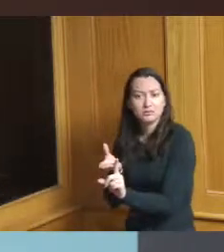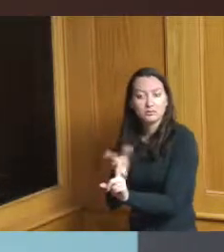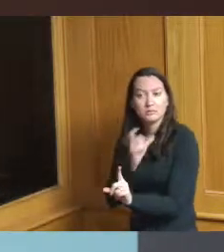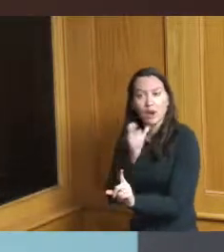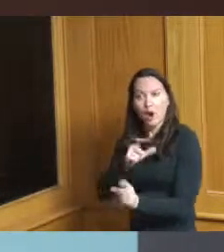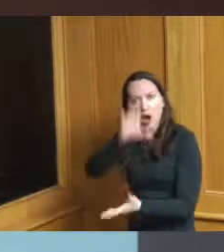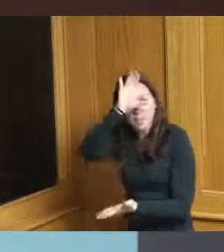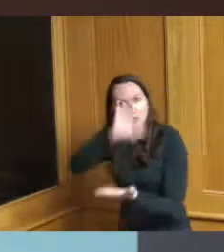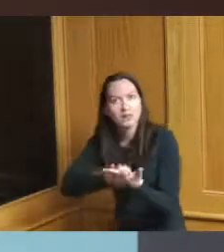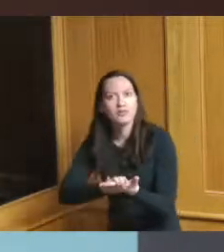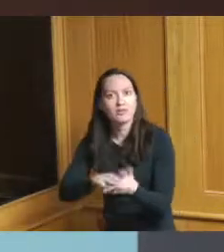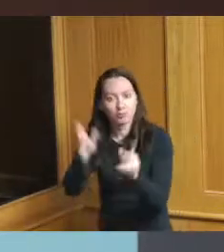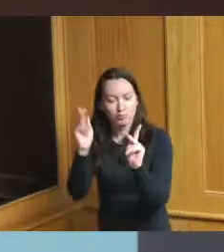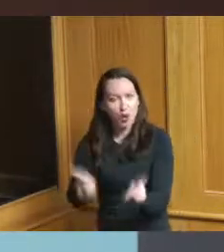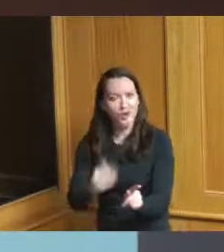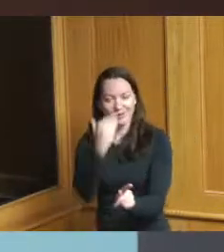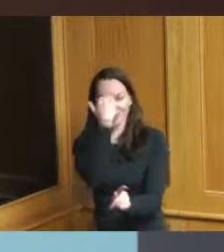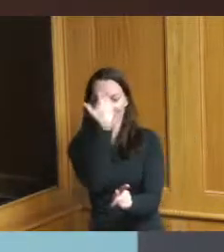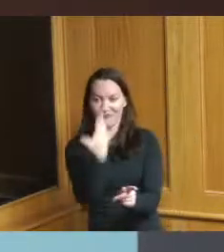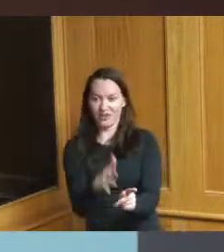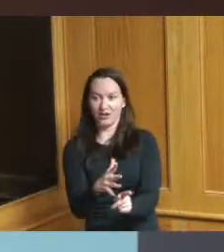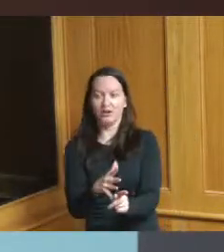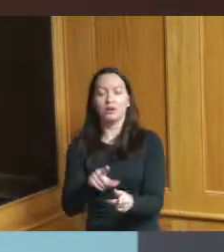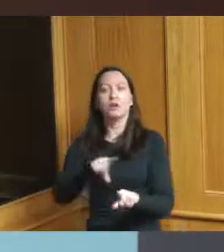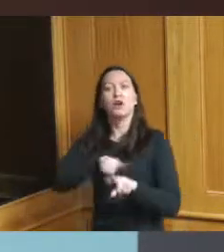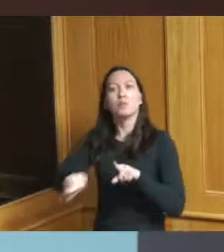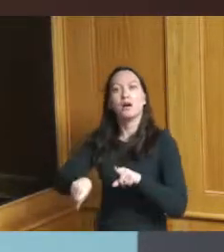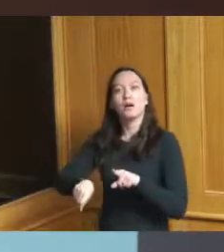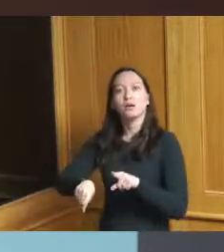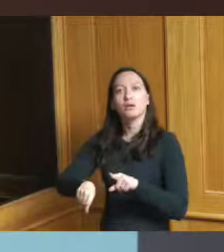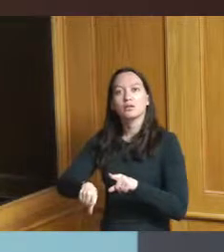when they're there but the compensation can really address the specific questions